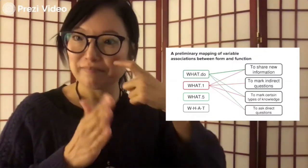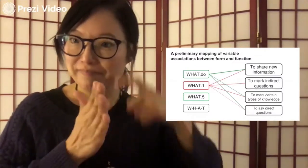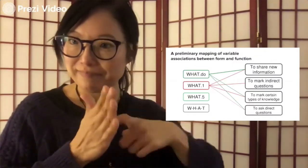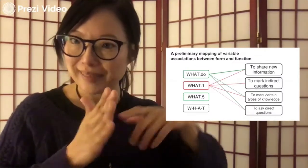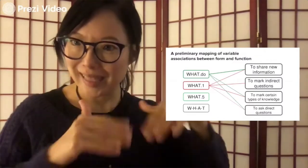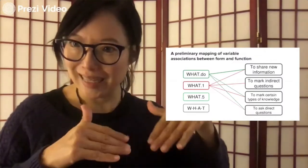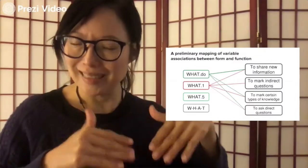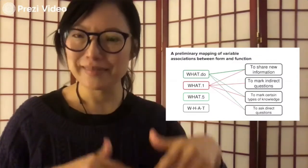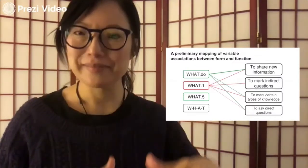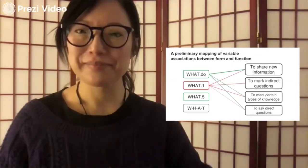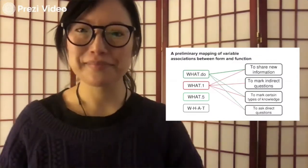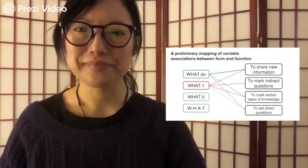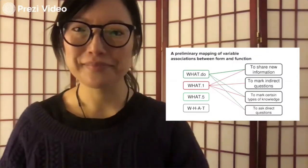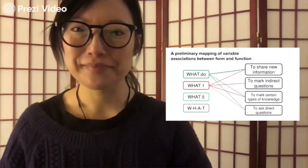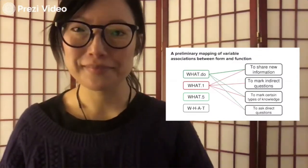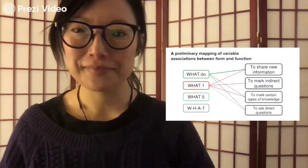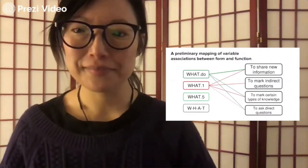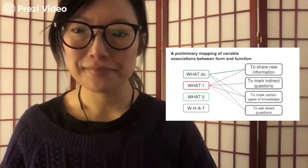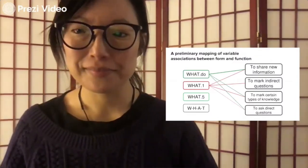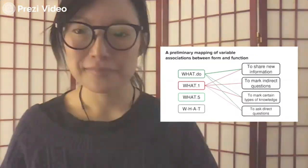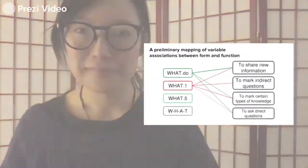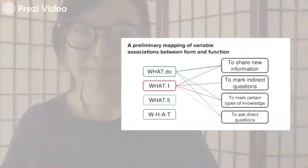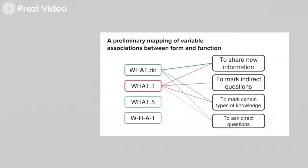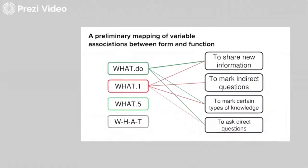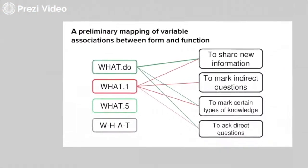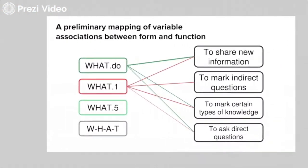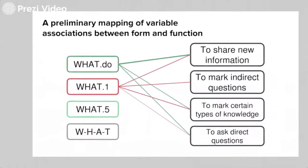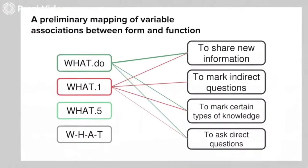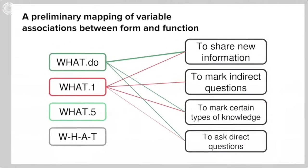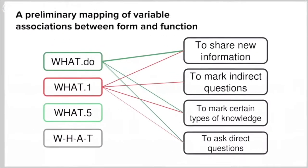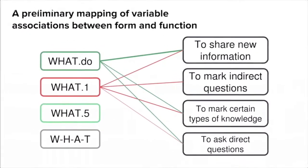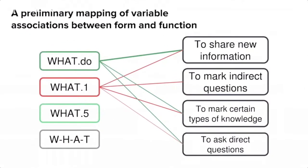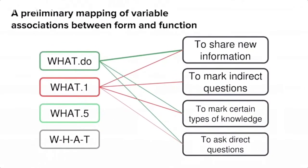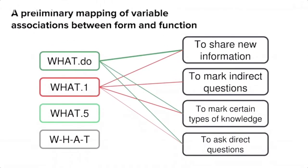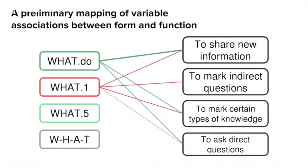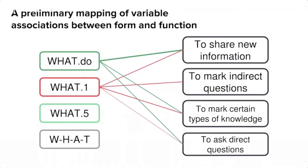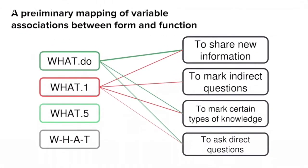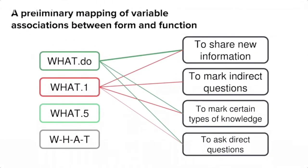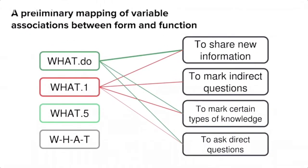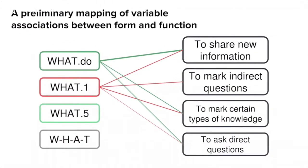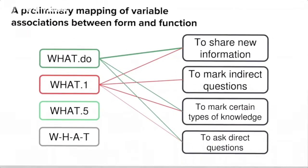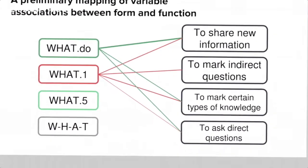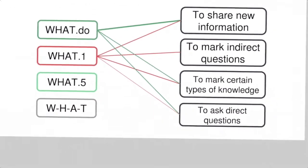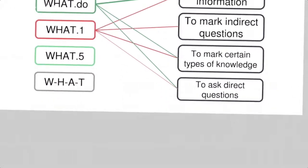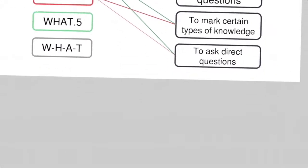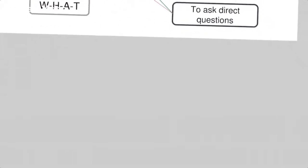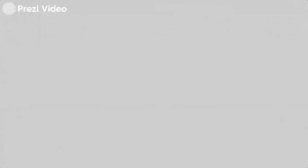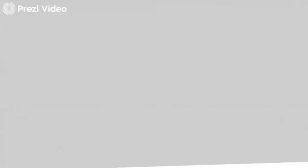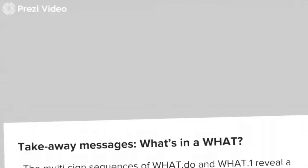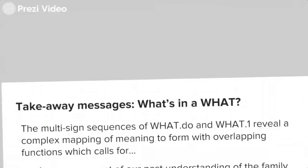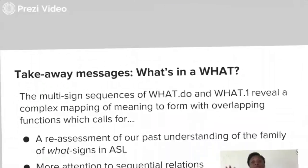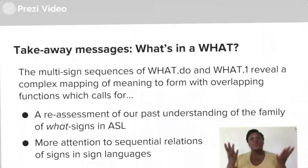listed, in addition to other functions, perhaps even identify new ones that we have not yet found.